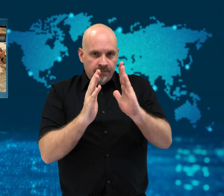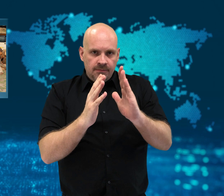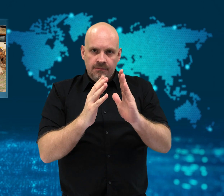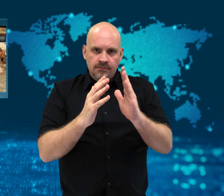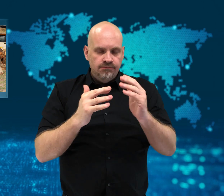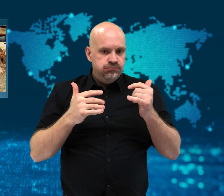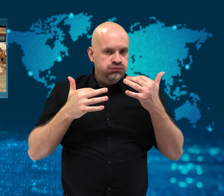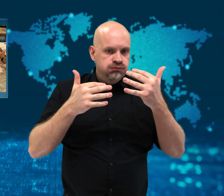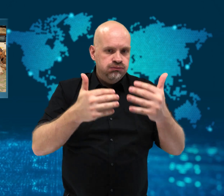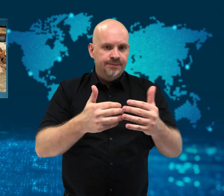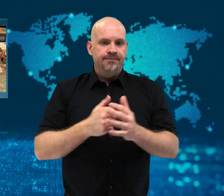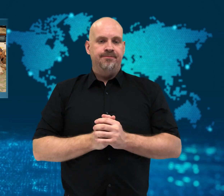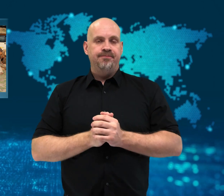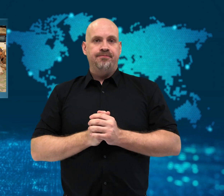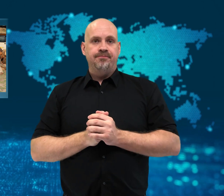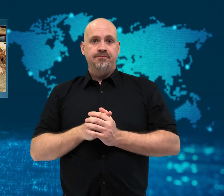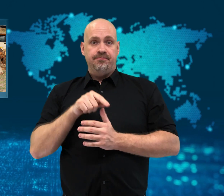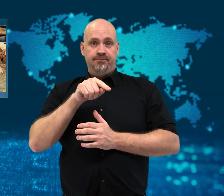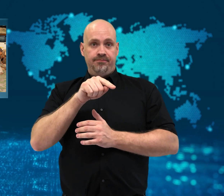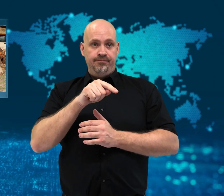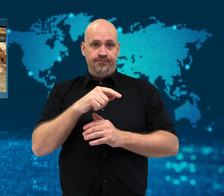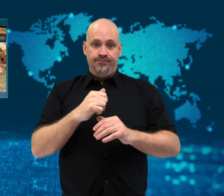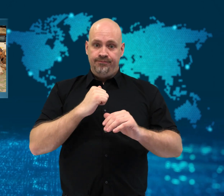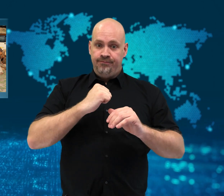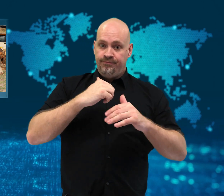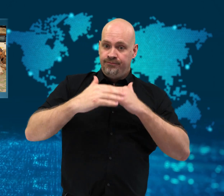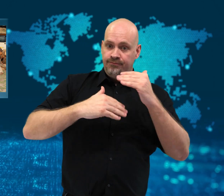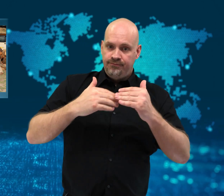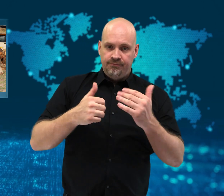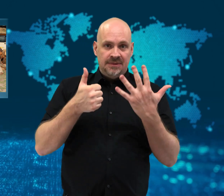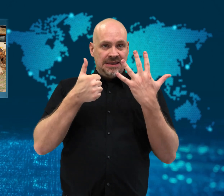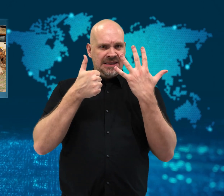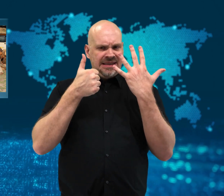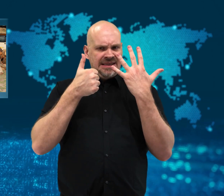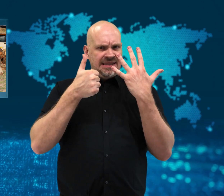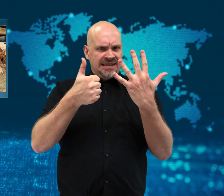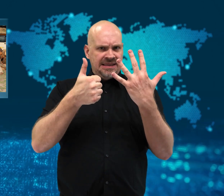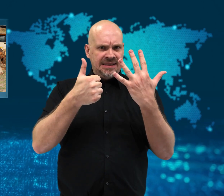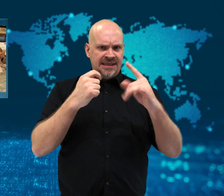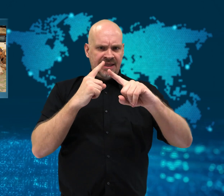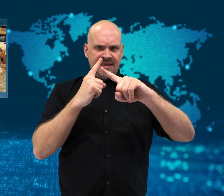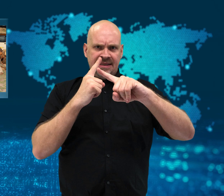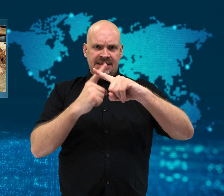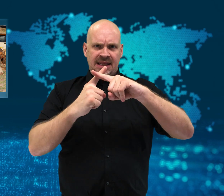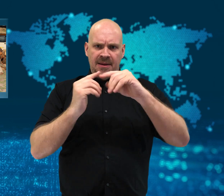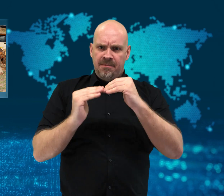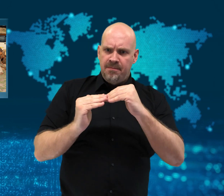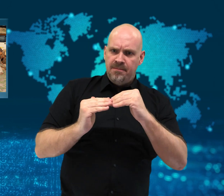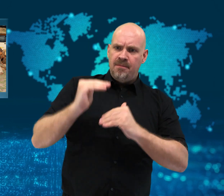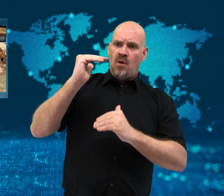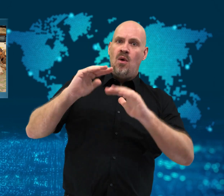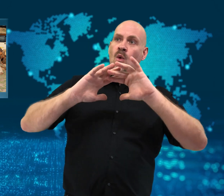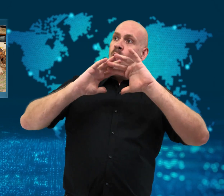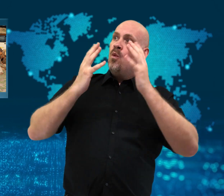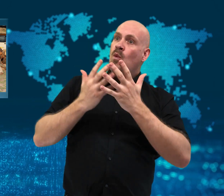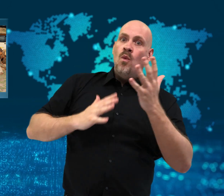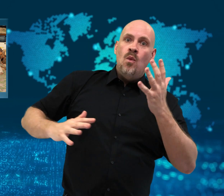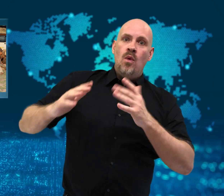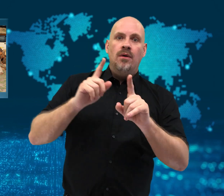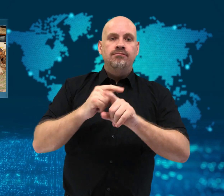making it one of the highest vaccination rates in the world.